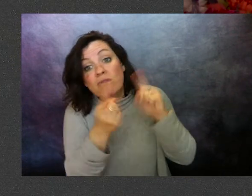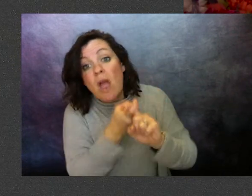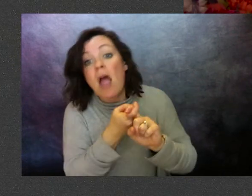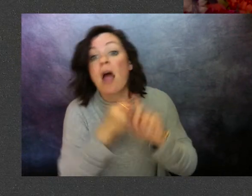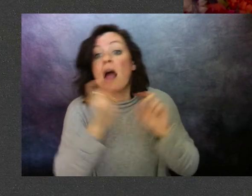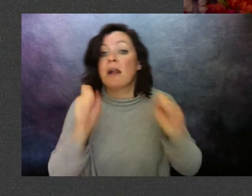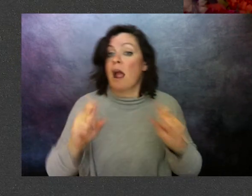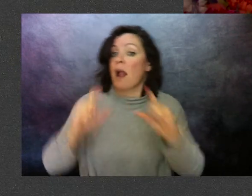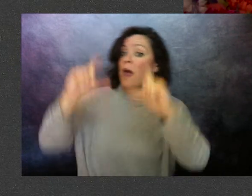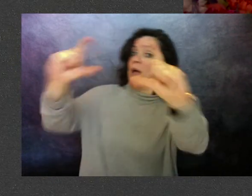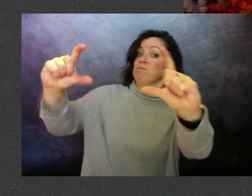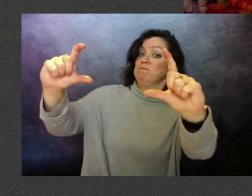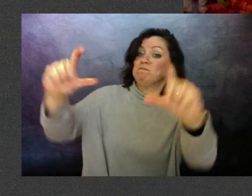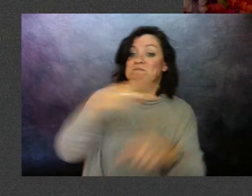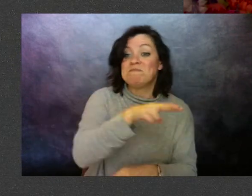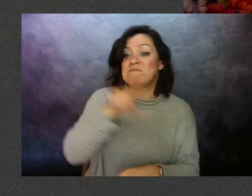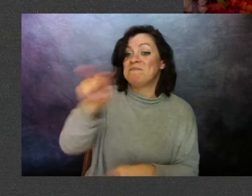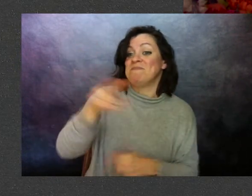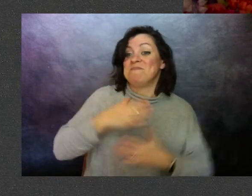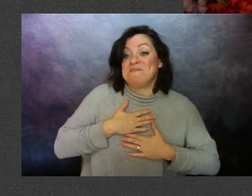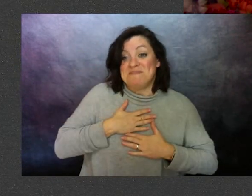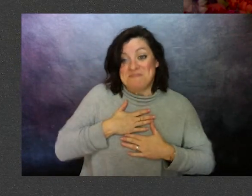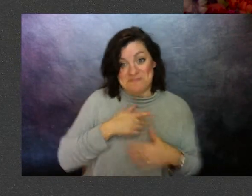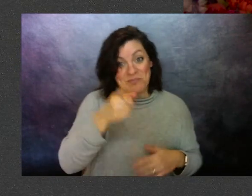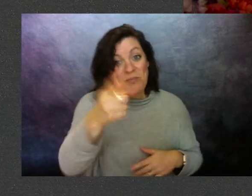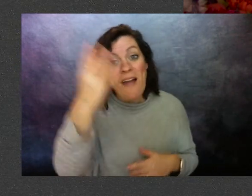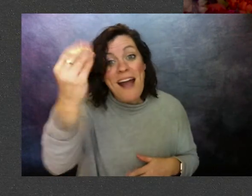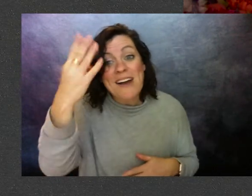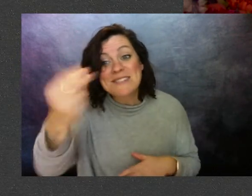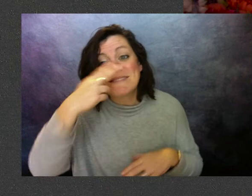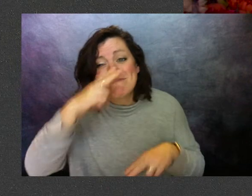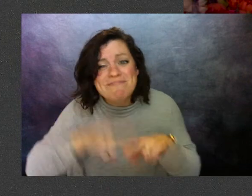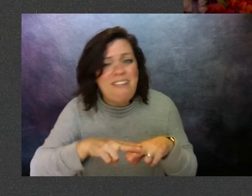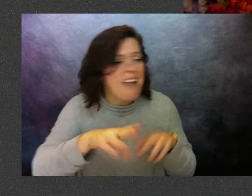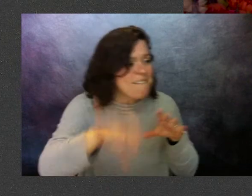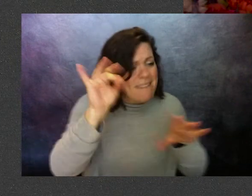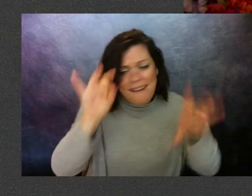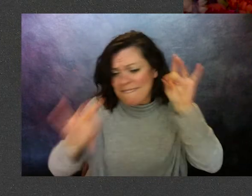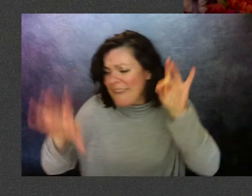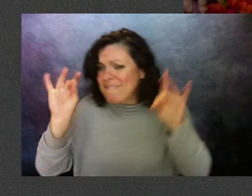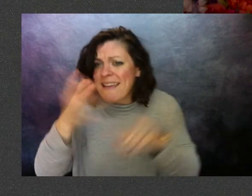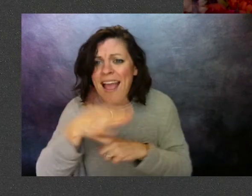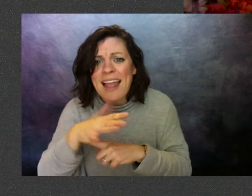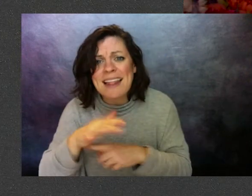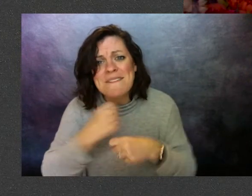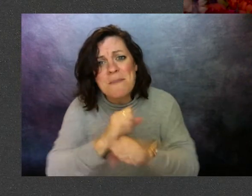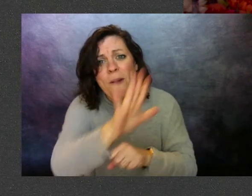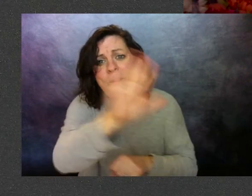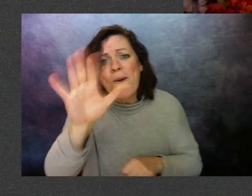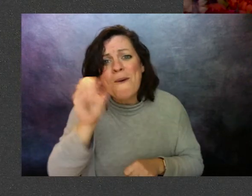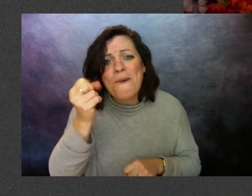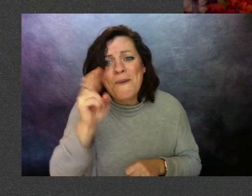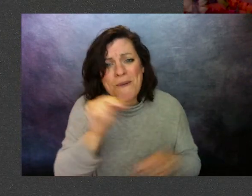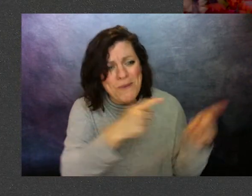So, once you go on your leaf hunt, you too can make your own hand print leaf tree.